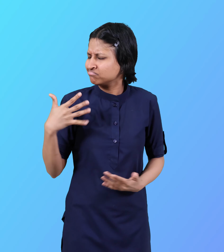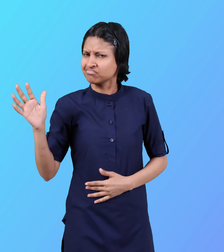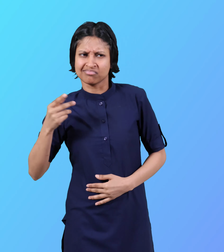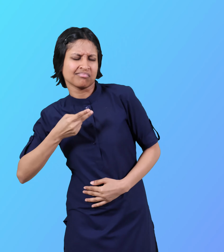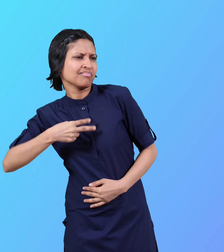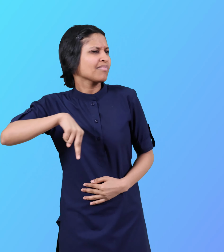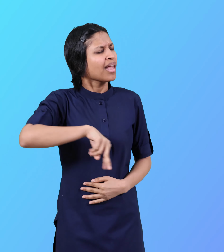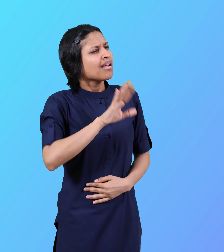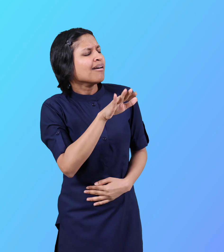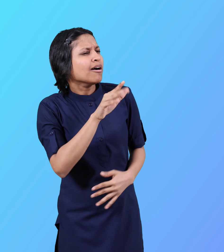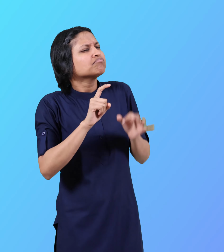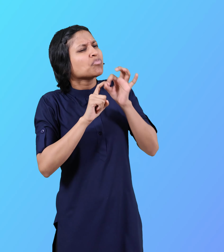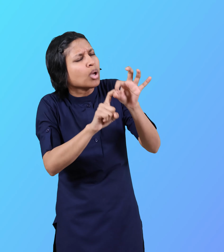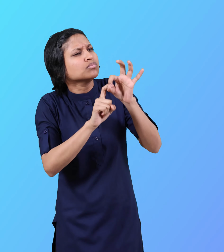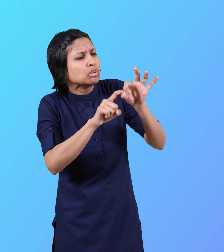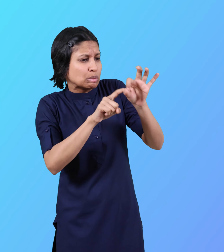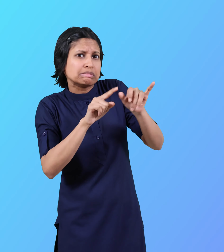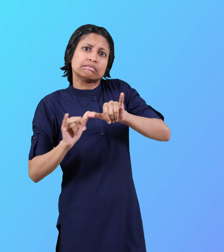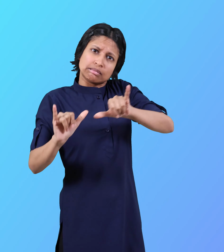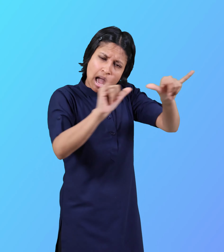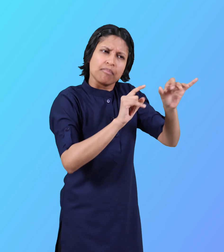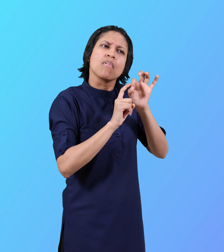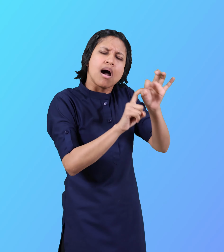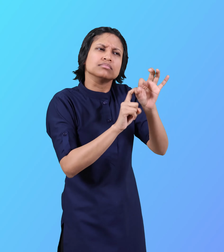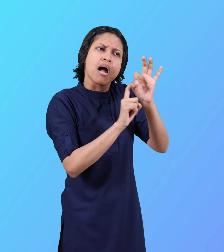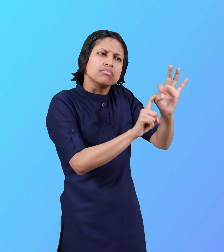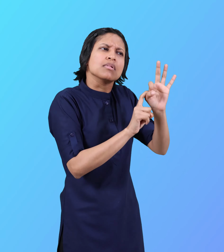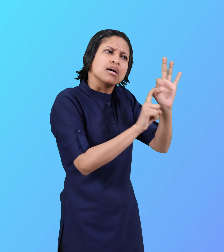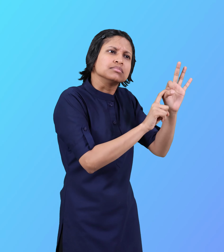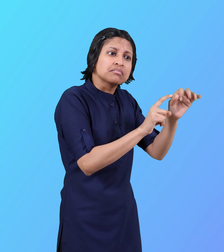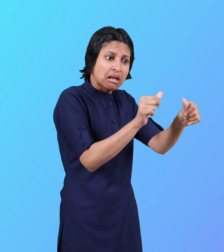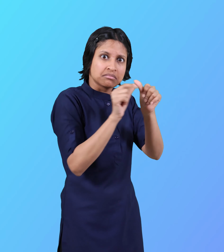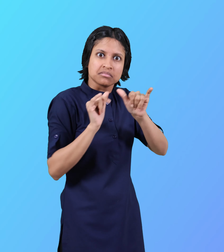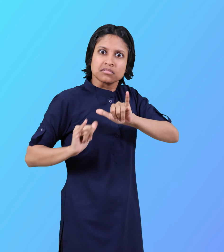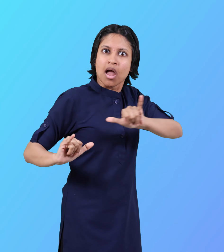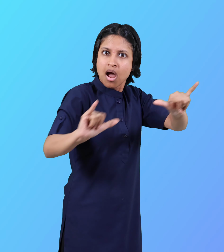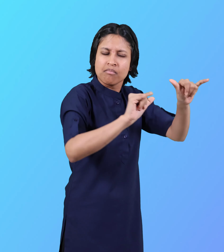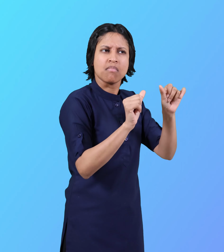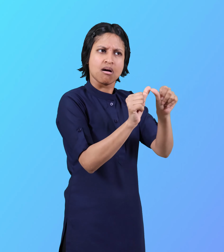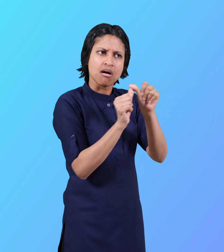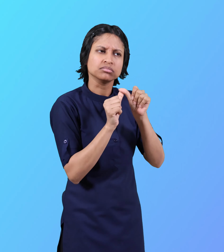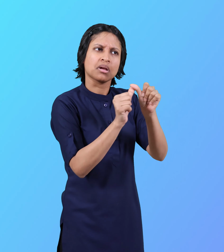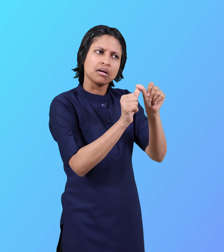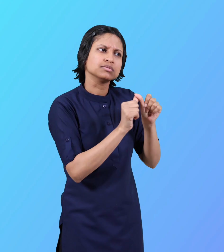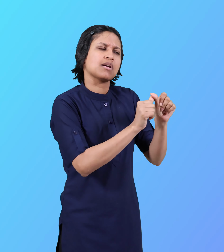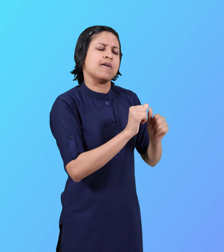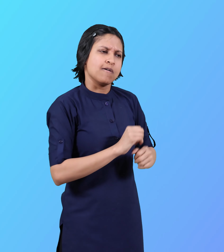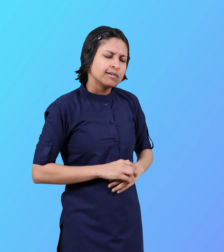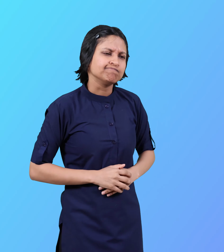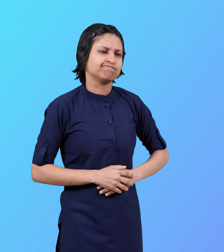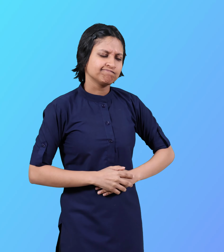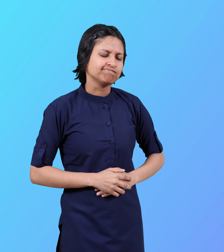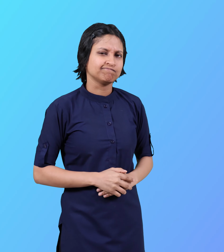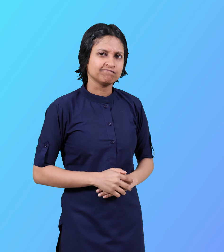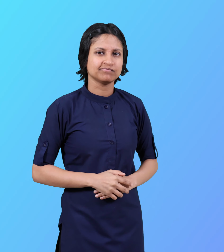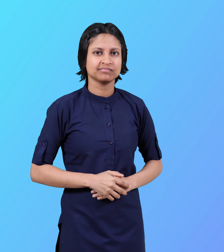He turned to some other people and asked them the same questions. They gave him the same answers.